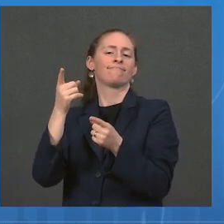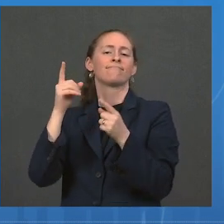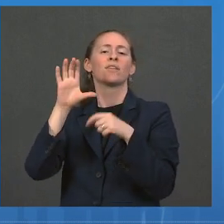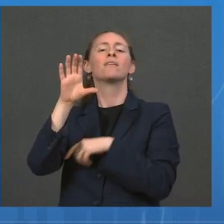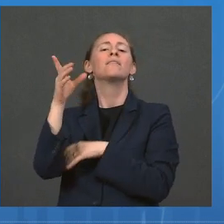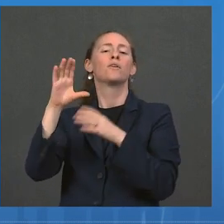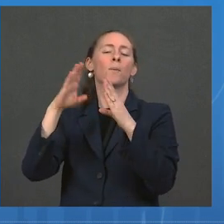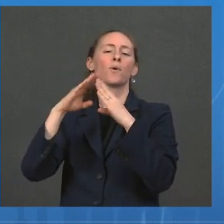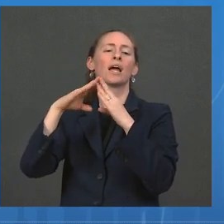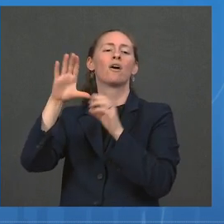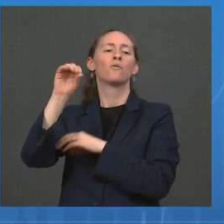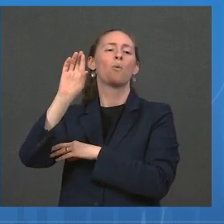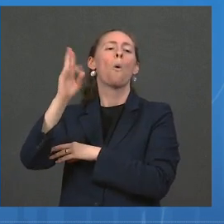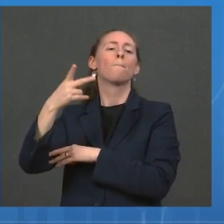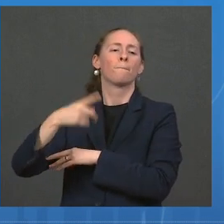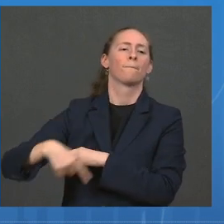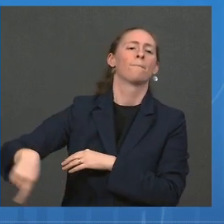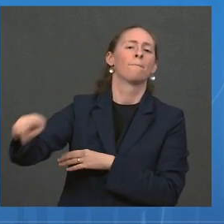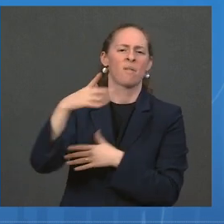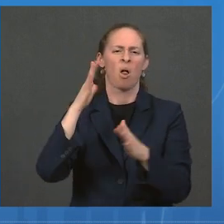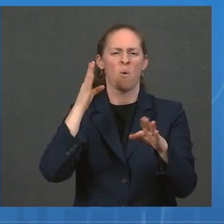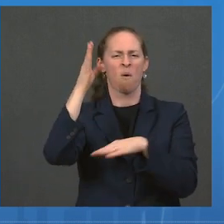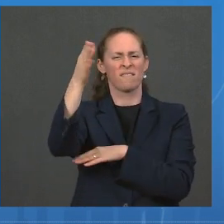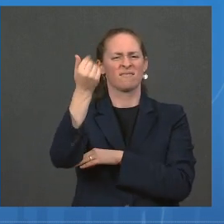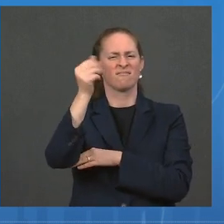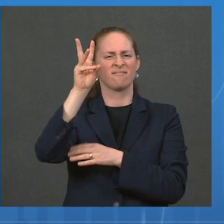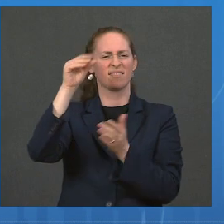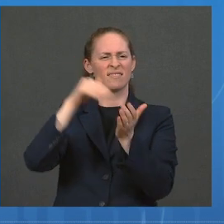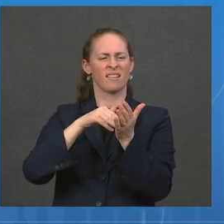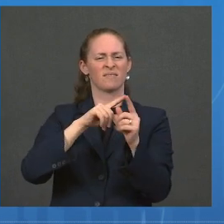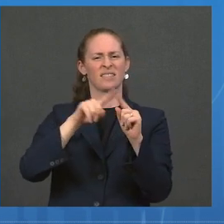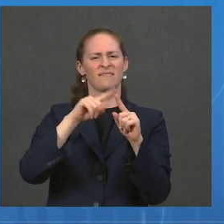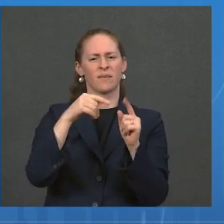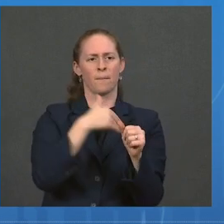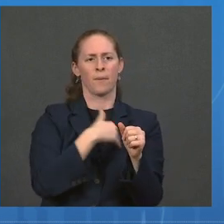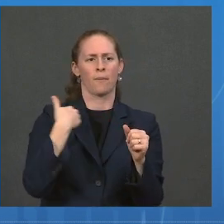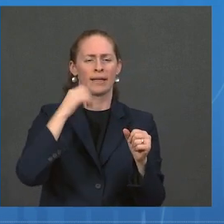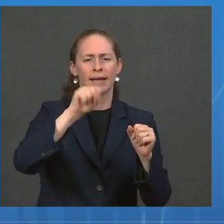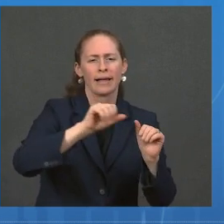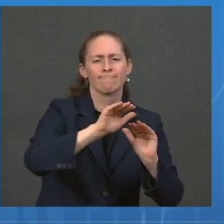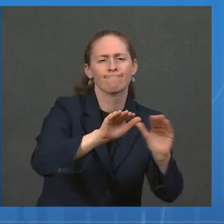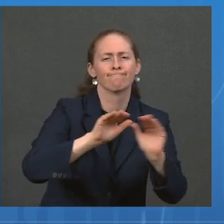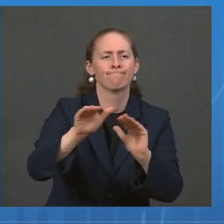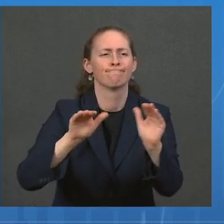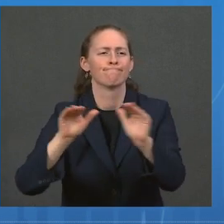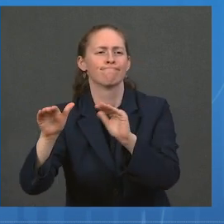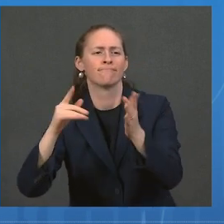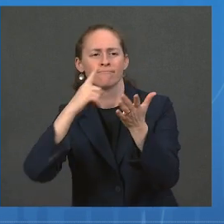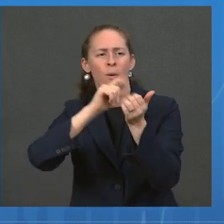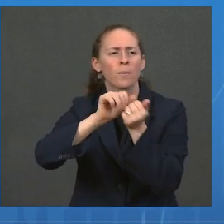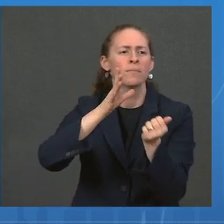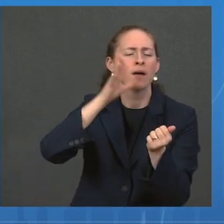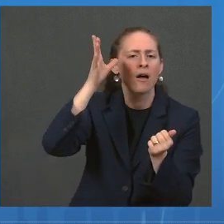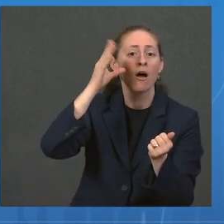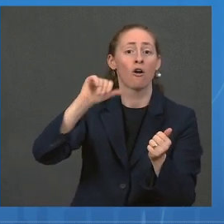will be a powerful pathway for us to reach parents. And we will also partner with other organizations that have built trust with parents for many years,